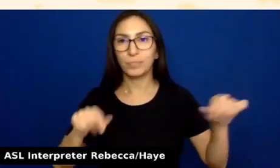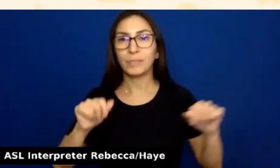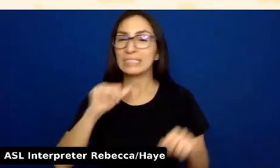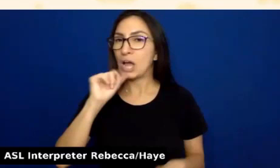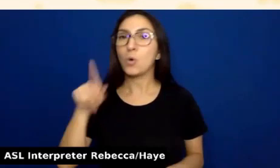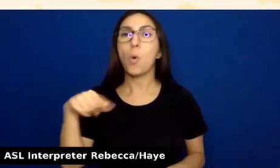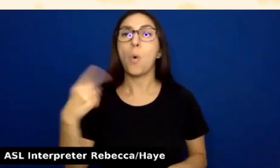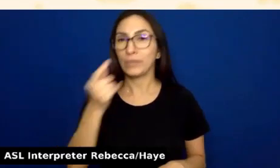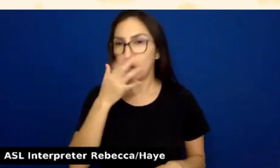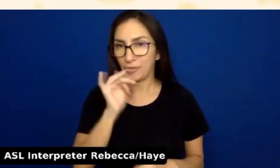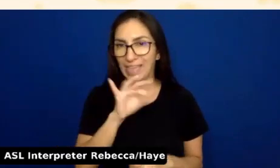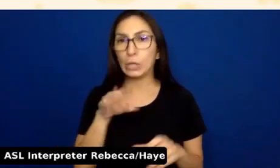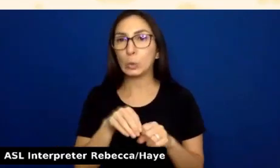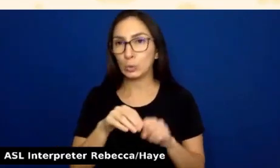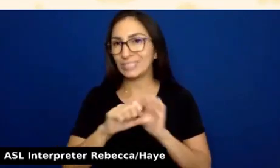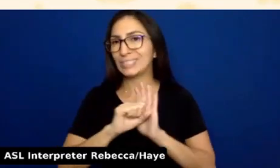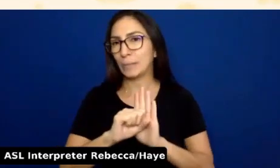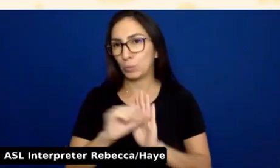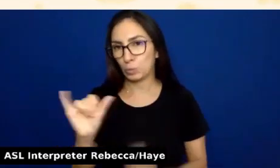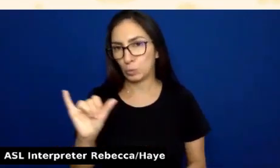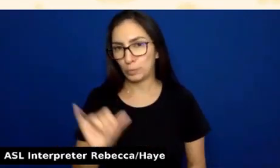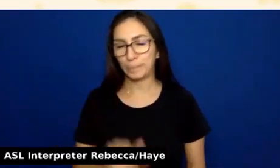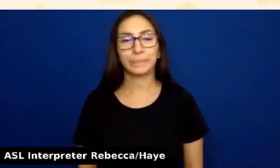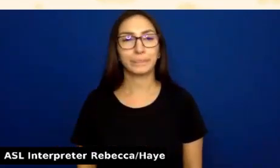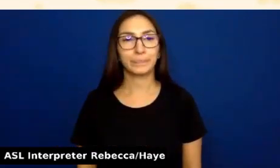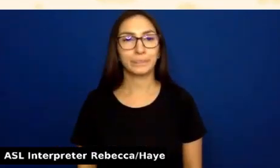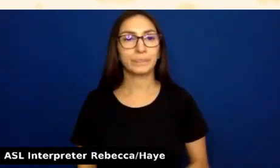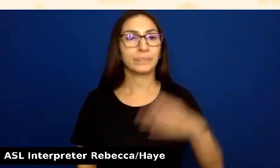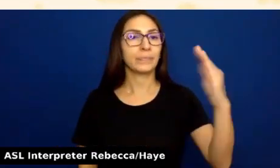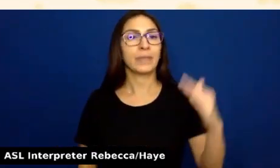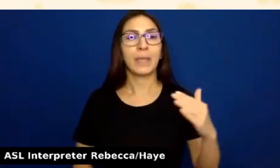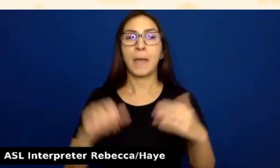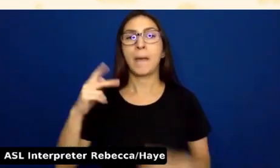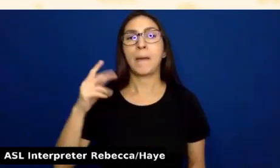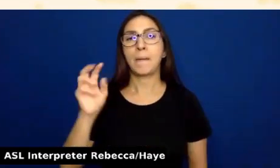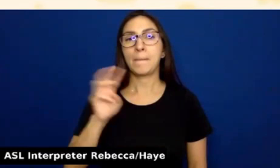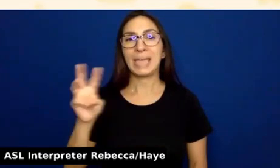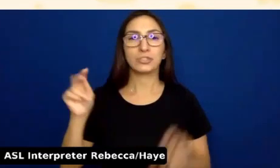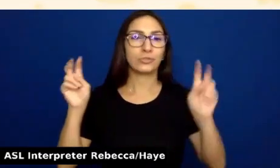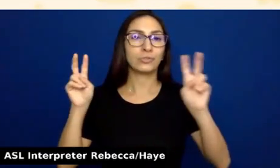Page titles are not checked by this. Basically, pages should have useful titles.